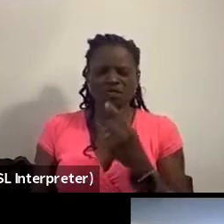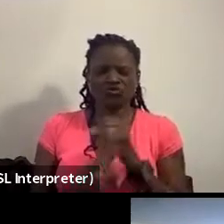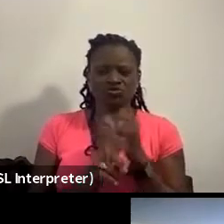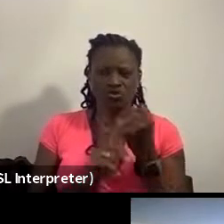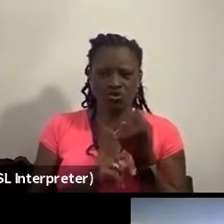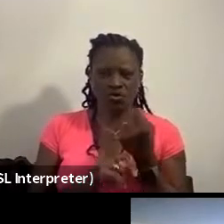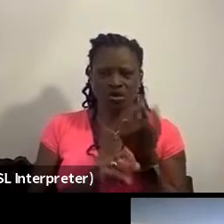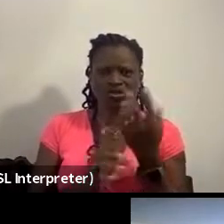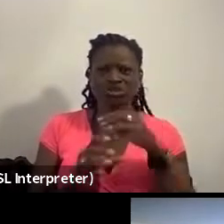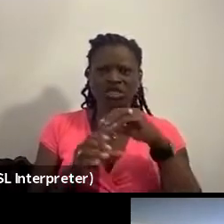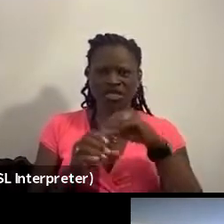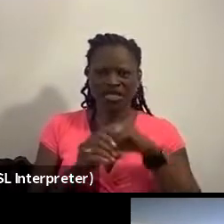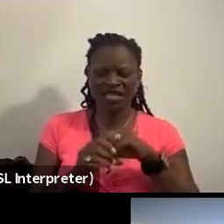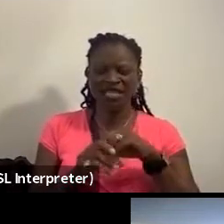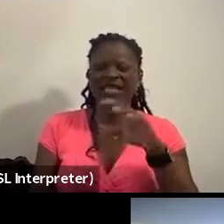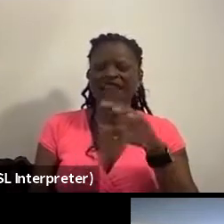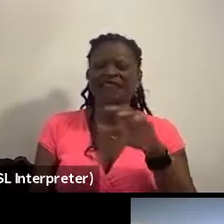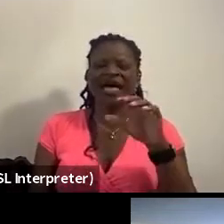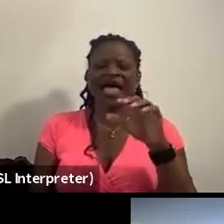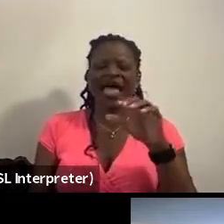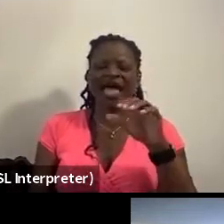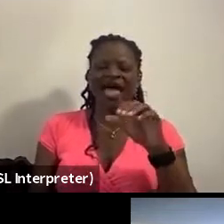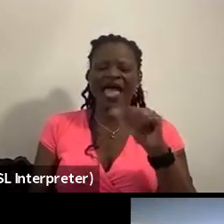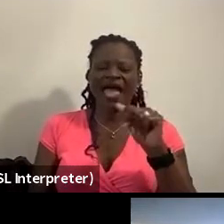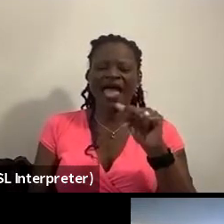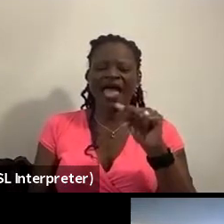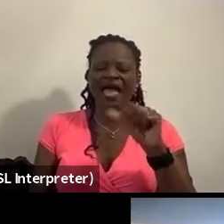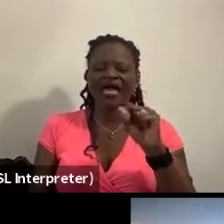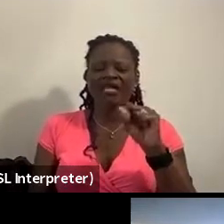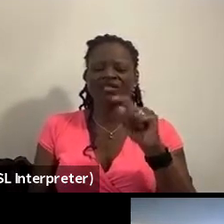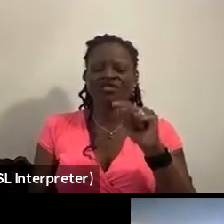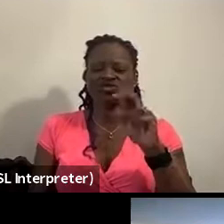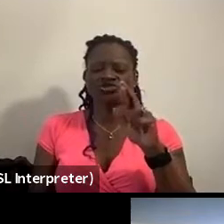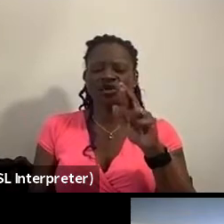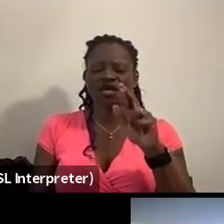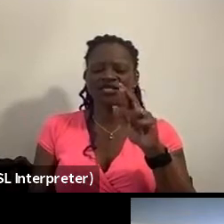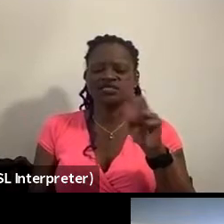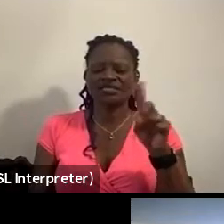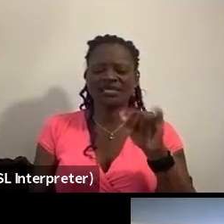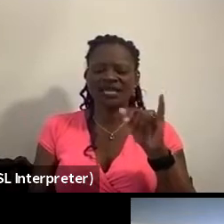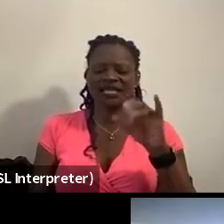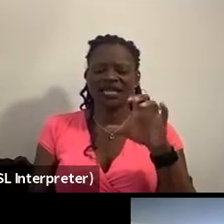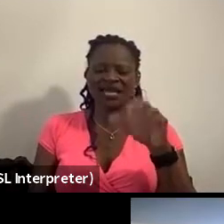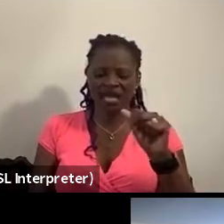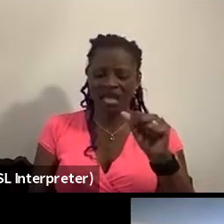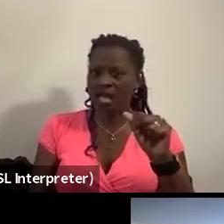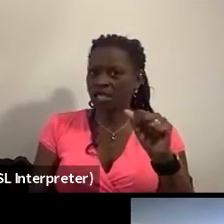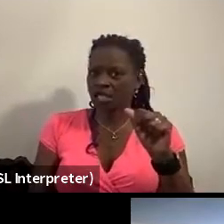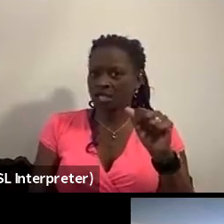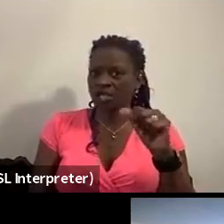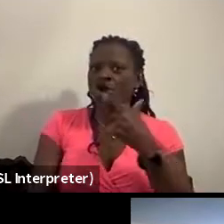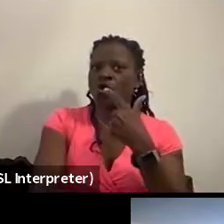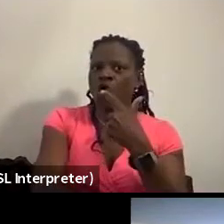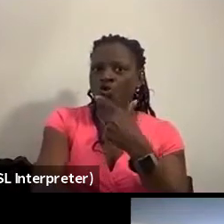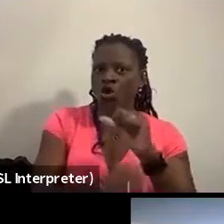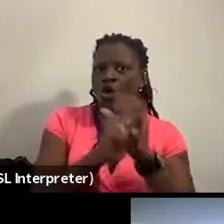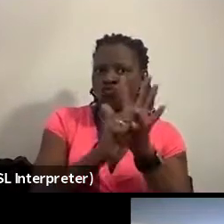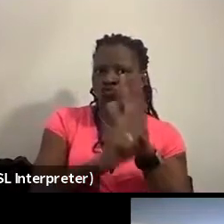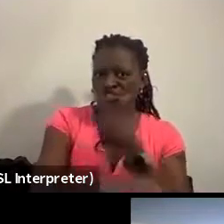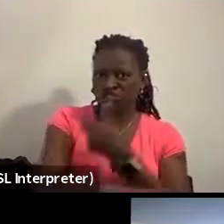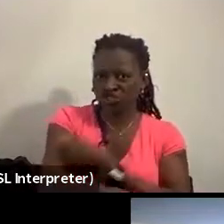AstraZeneca as well as in the Johnson and Johnson, one out of about 30 to 40 thousand people who are studied and those were male.